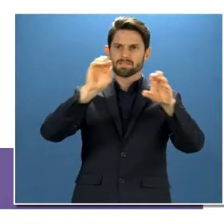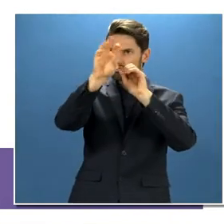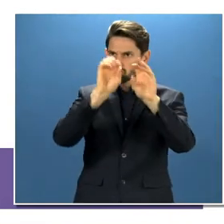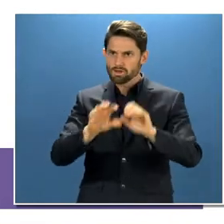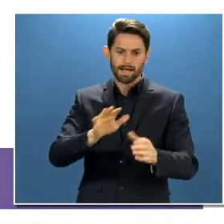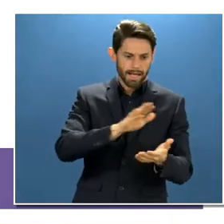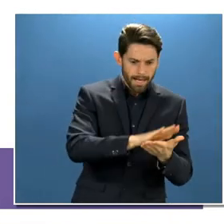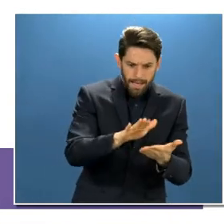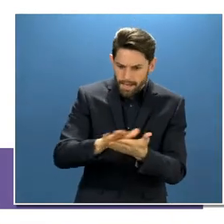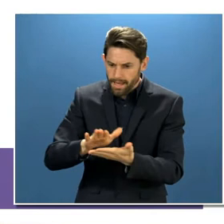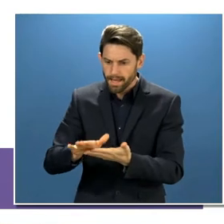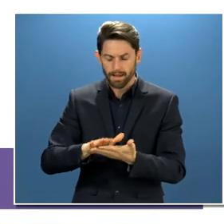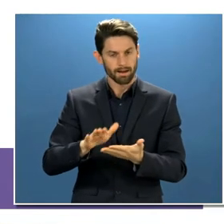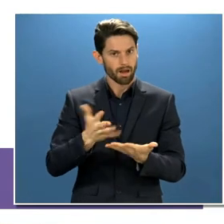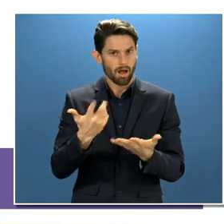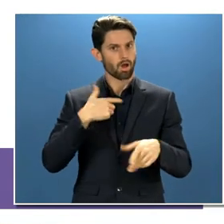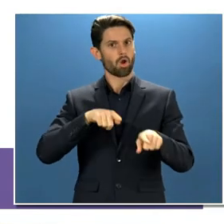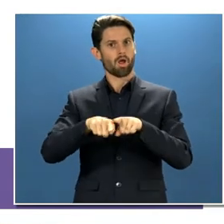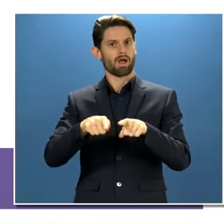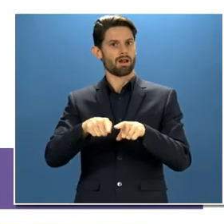doing another skill that we can all do.